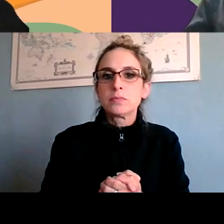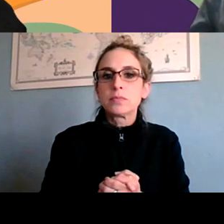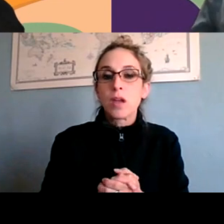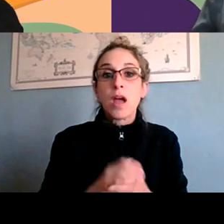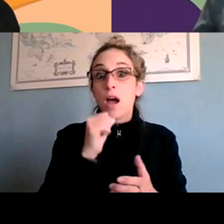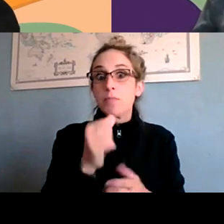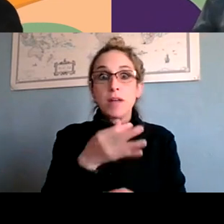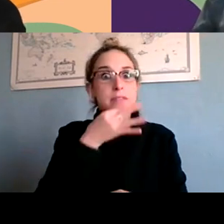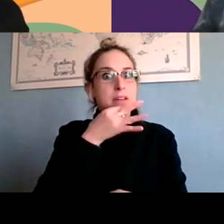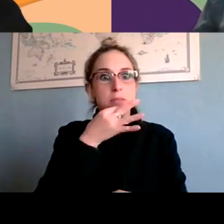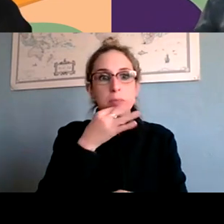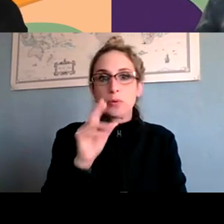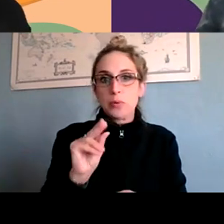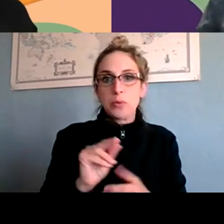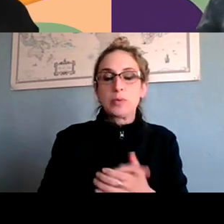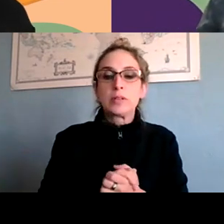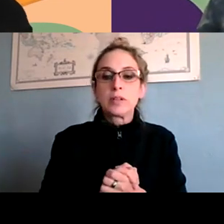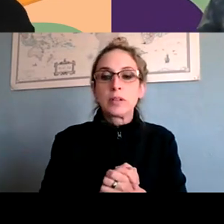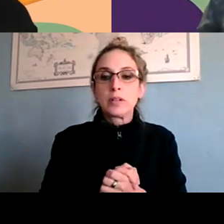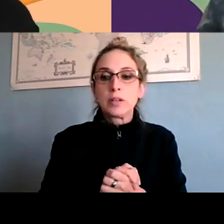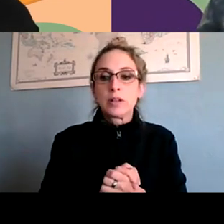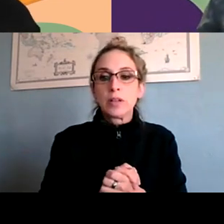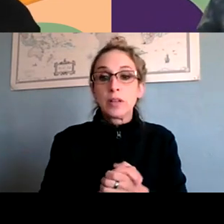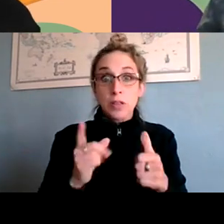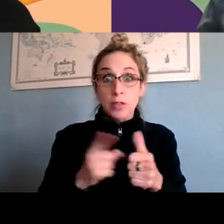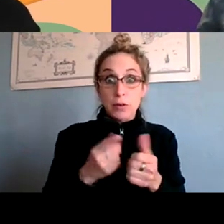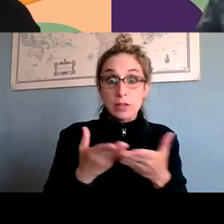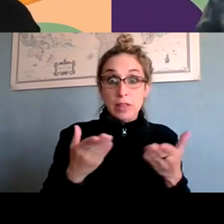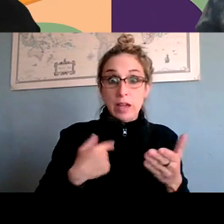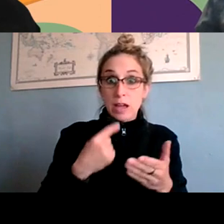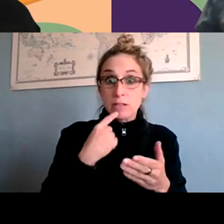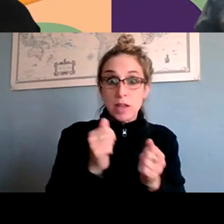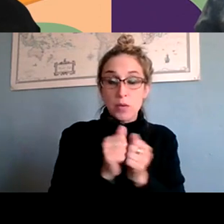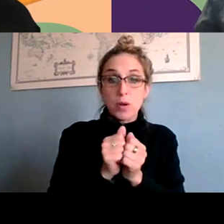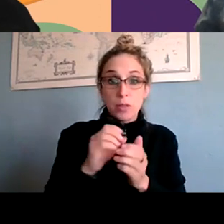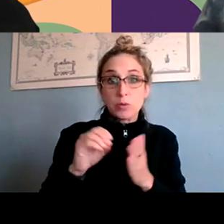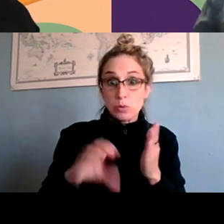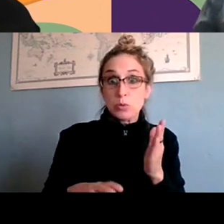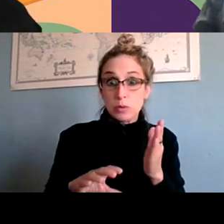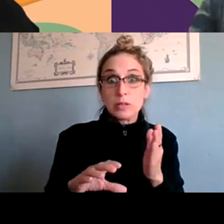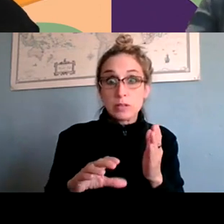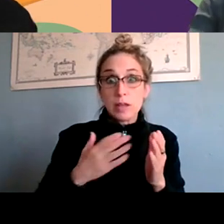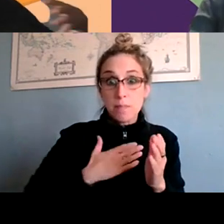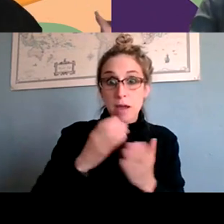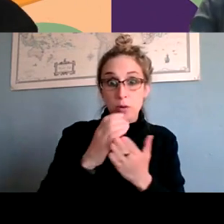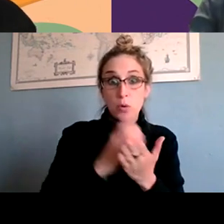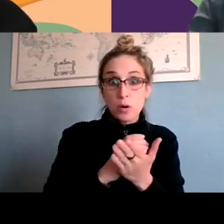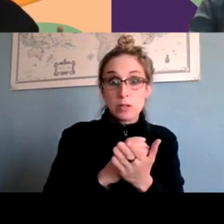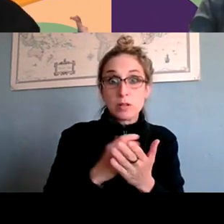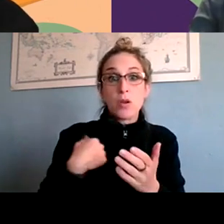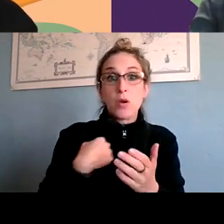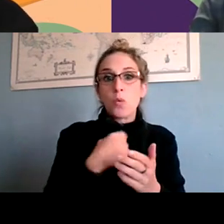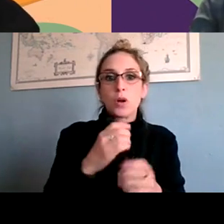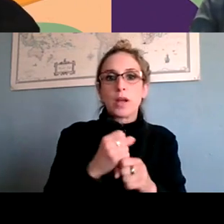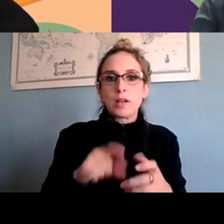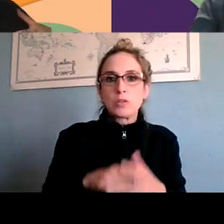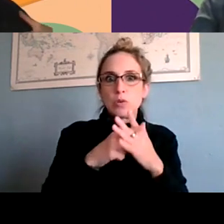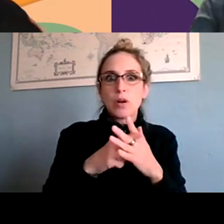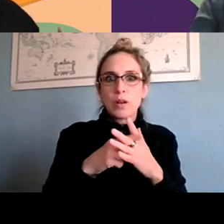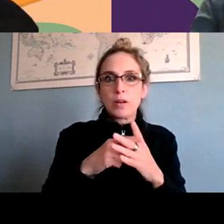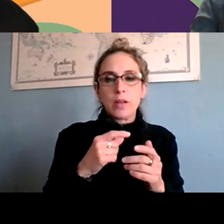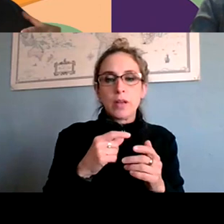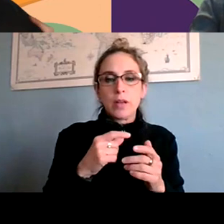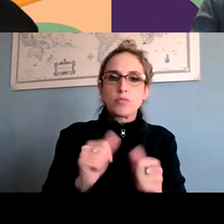Kyle Livie (he/him/his): Yes, the, the first thing I say a lot of times with with students in my courses as we're getting started like as i'm trying to set up my.